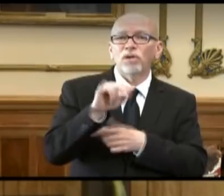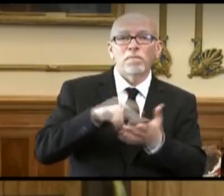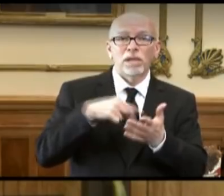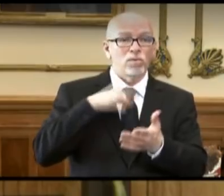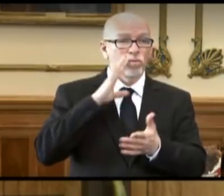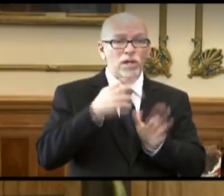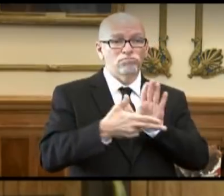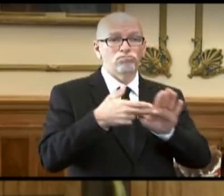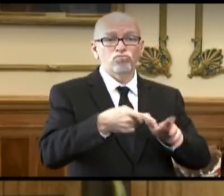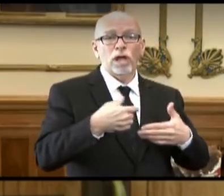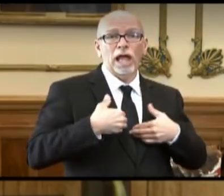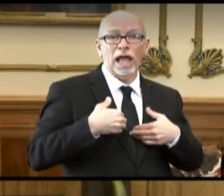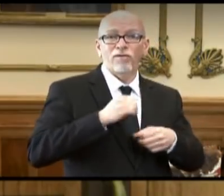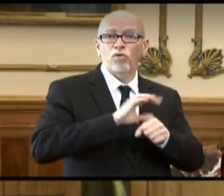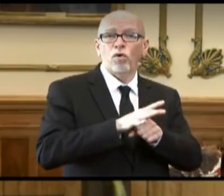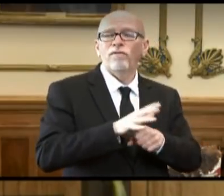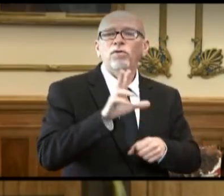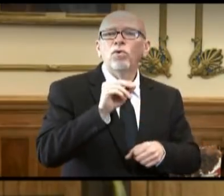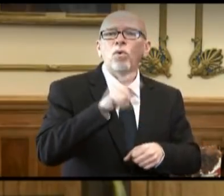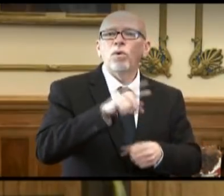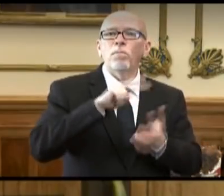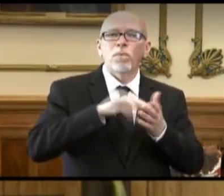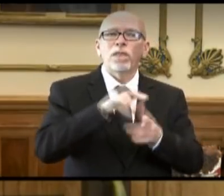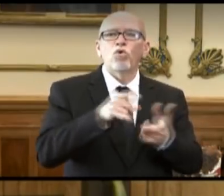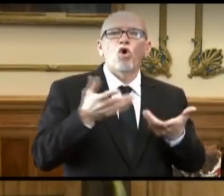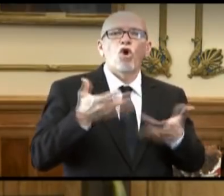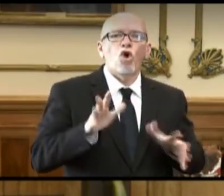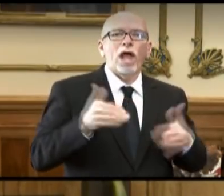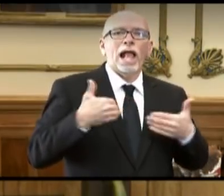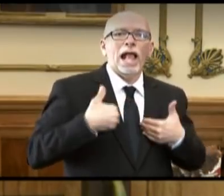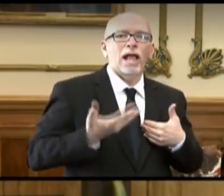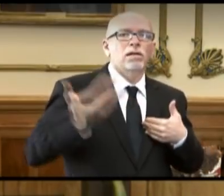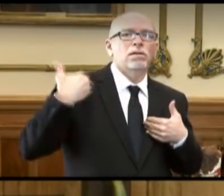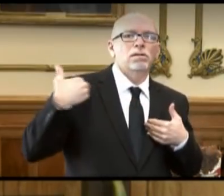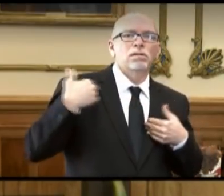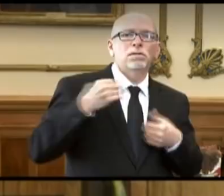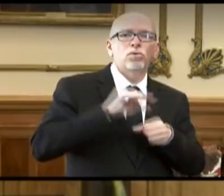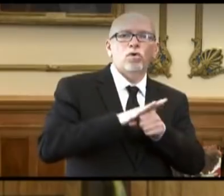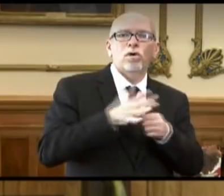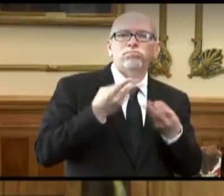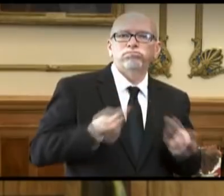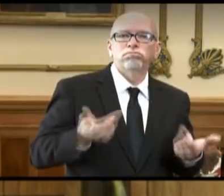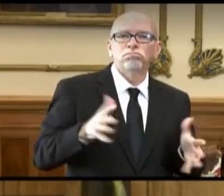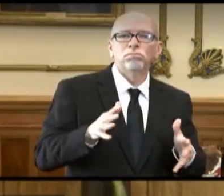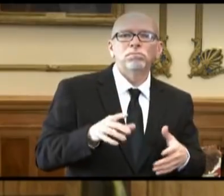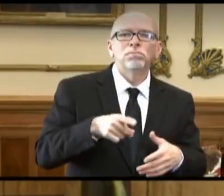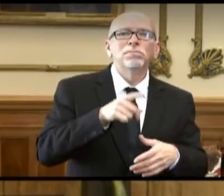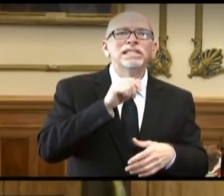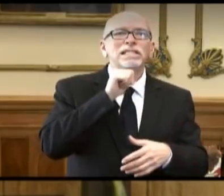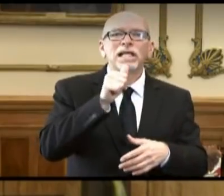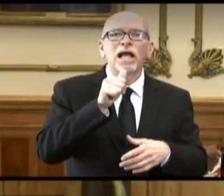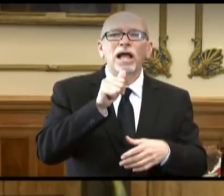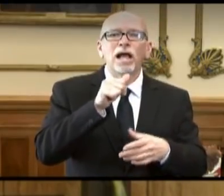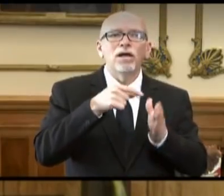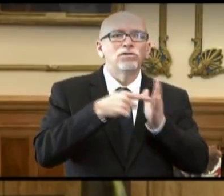OR TESTING FOR IMMUNITY. WHEN WE DO A BLOOD OR SEROLOGY TEST, THAT'S NOT TO DIAGNOSE THAT YOU HAVE COVID 19.